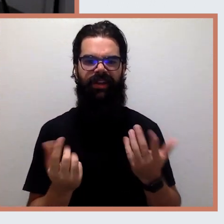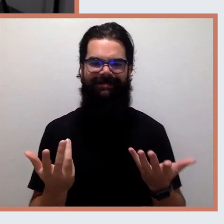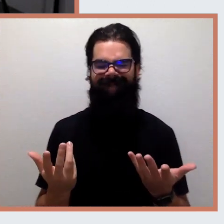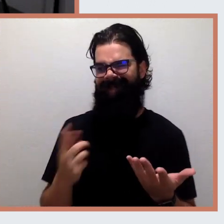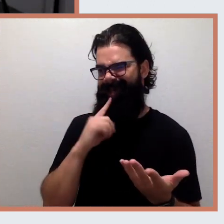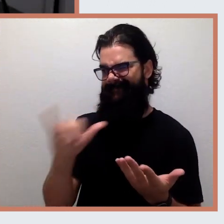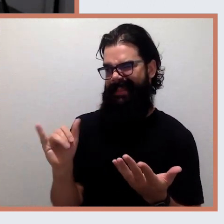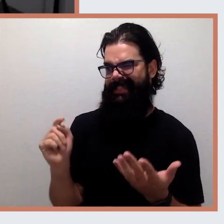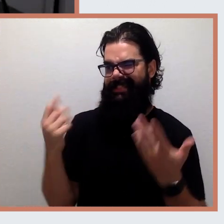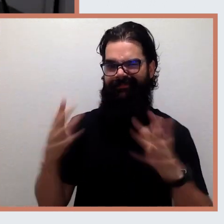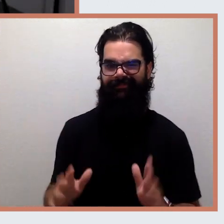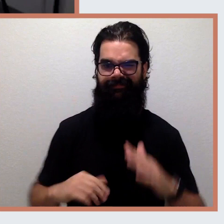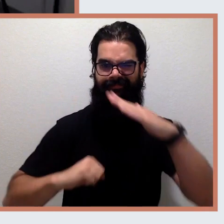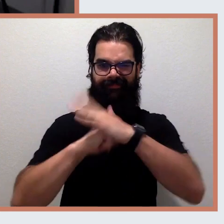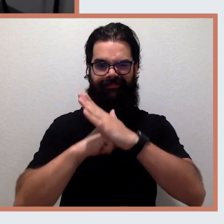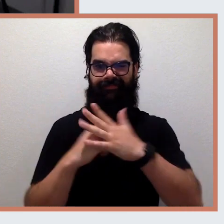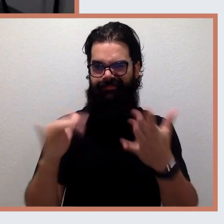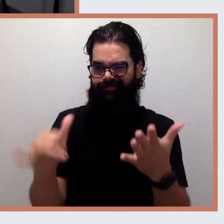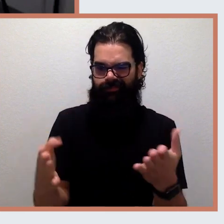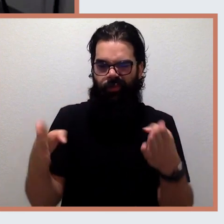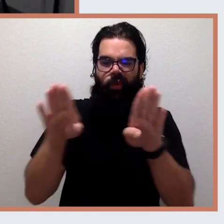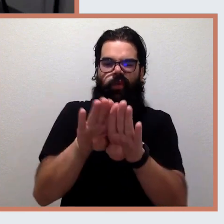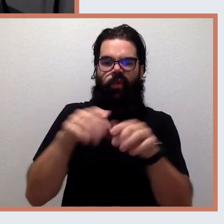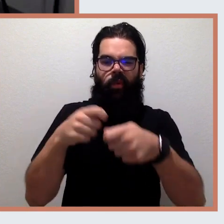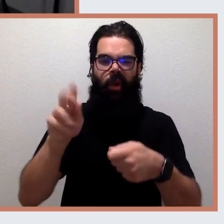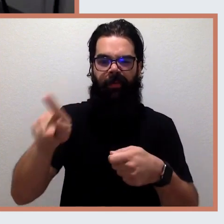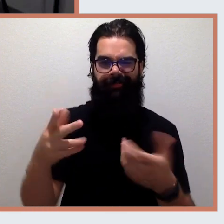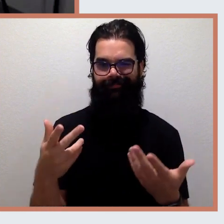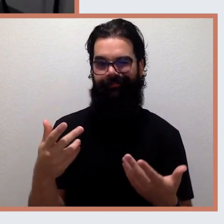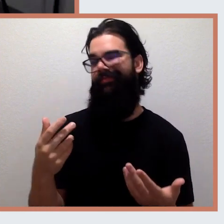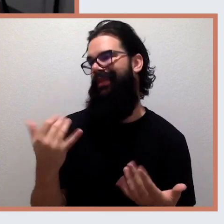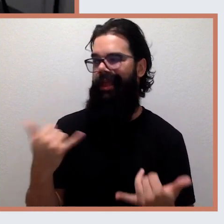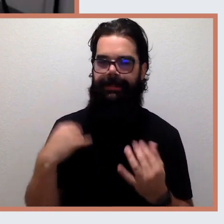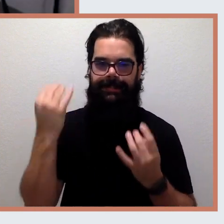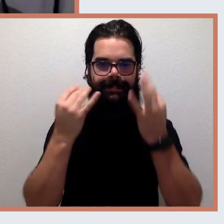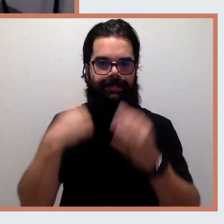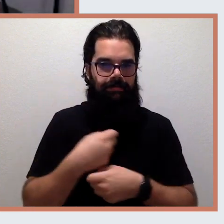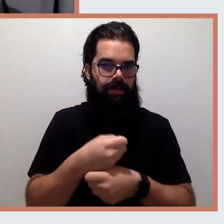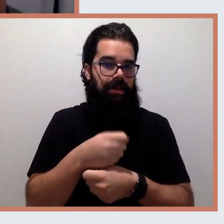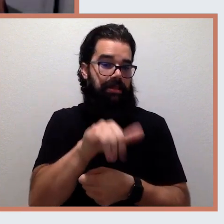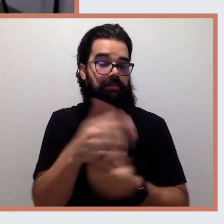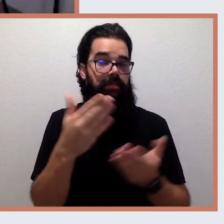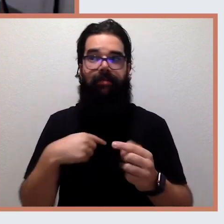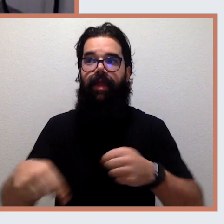season three was like that was it. That was going to be the closing chapter. So, I don't know, now that I'm producing and doing a lot of other things,